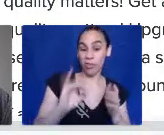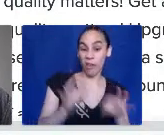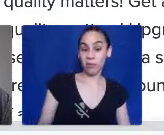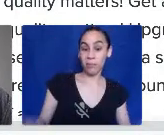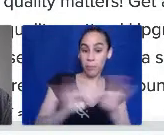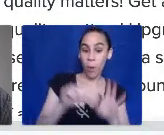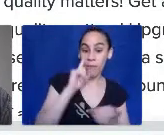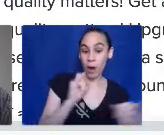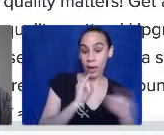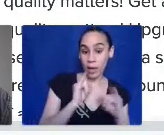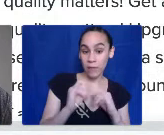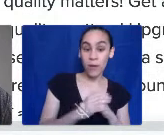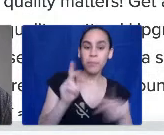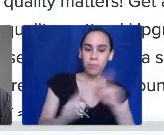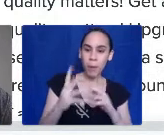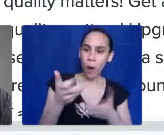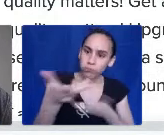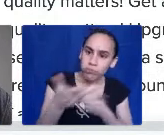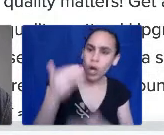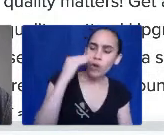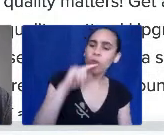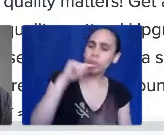um people want to get to know you the real you so if you're anxious it makes it really hard